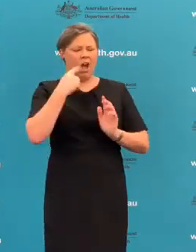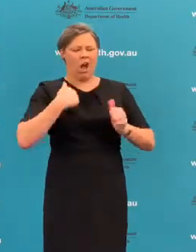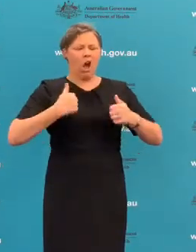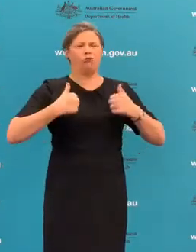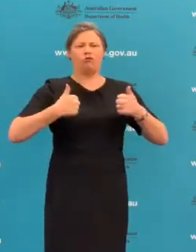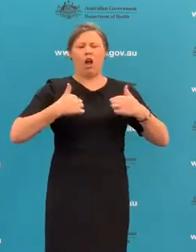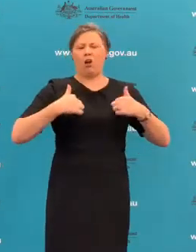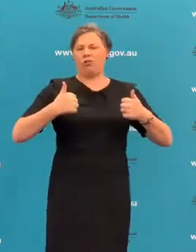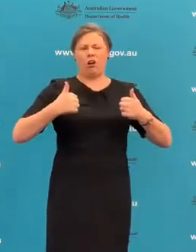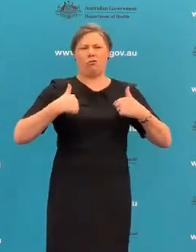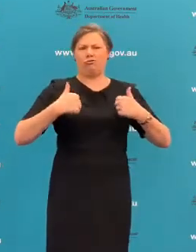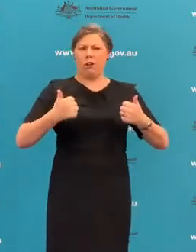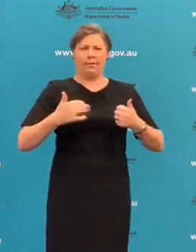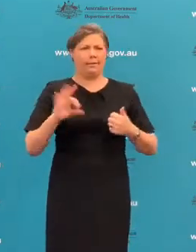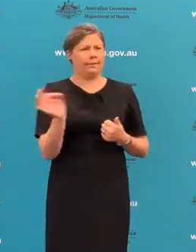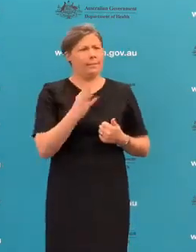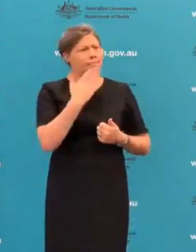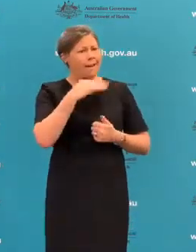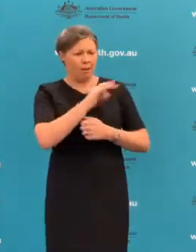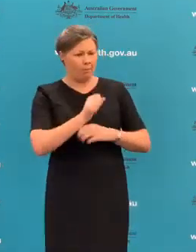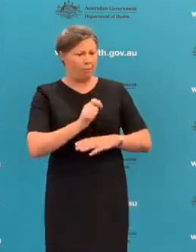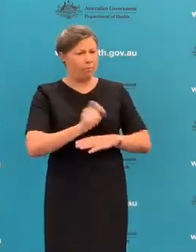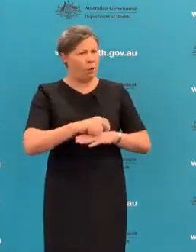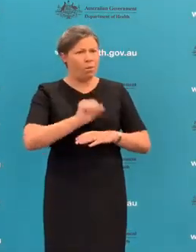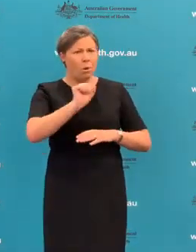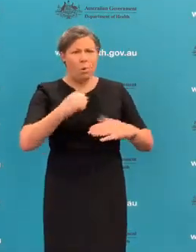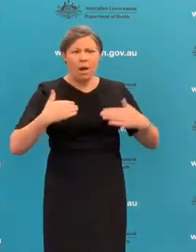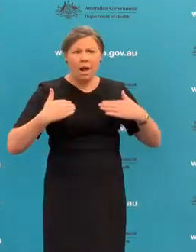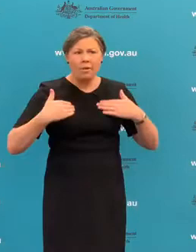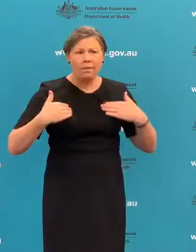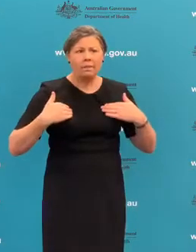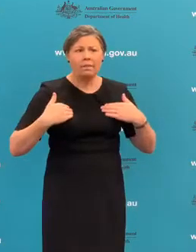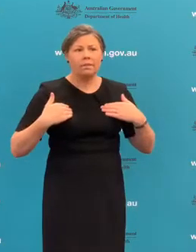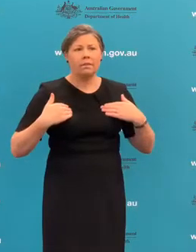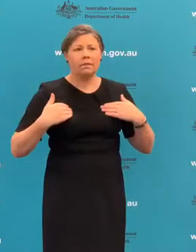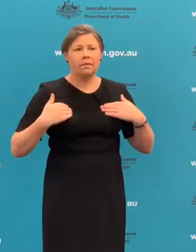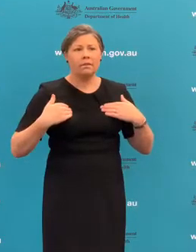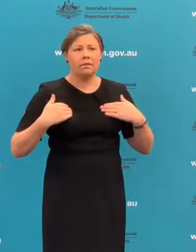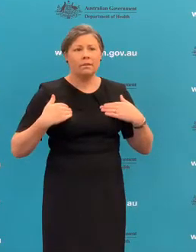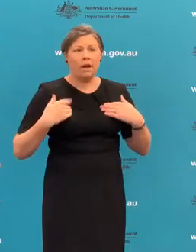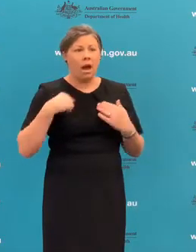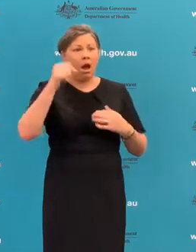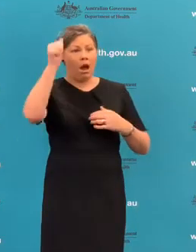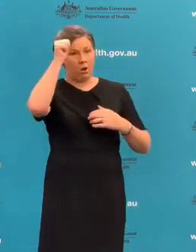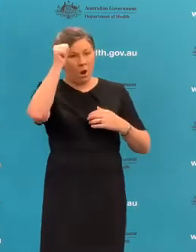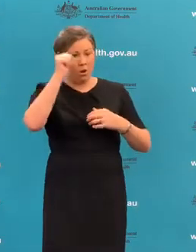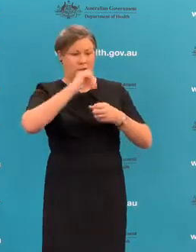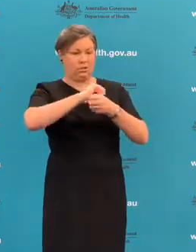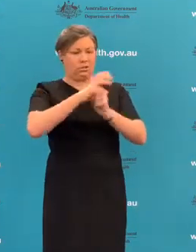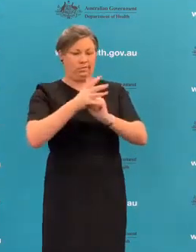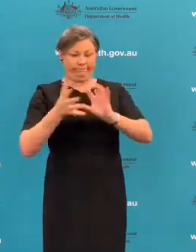doesn't apply to your health or to the health of your loved ones. With the disruption in our lives caused by the pandemic